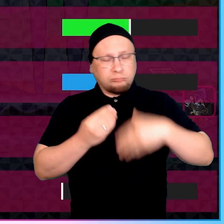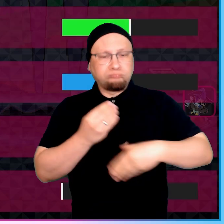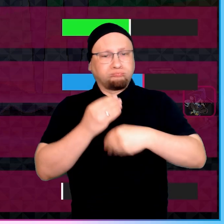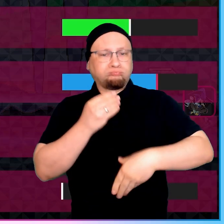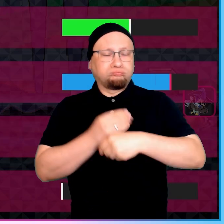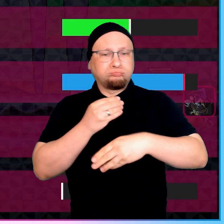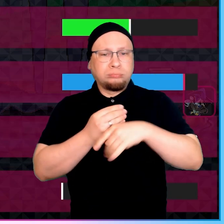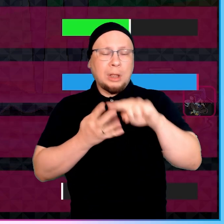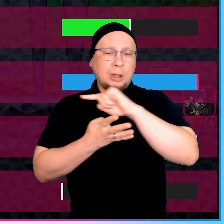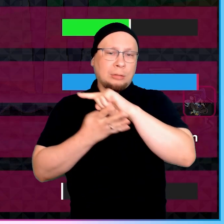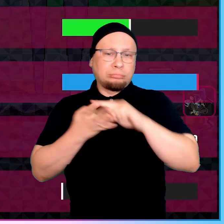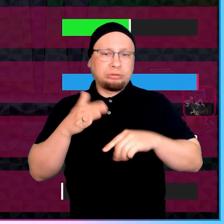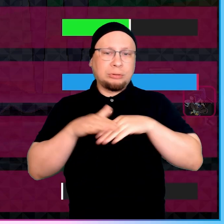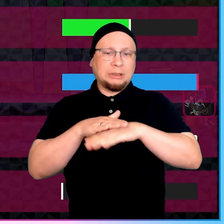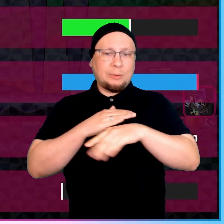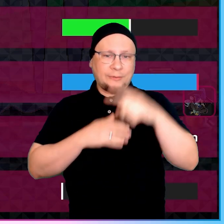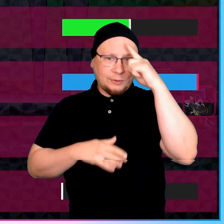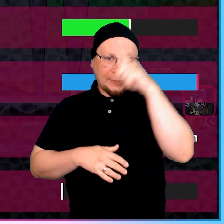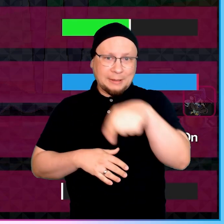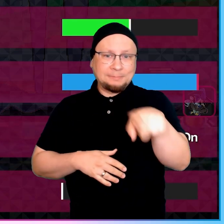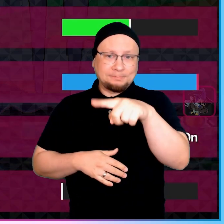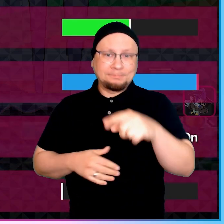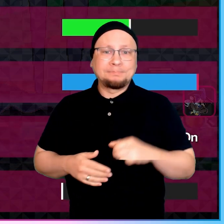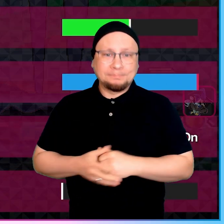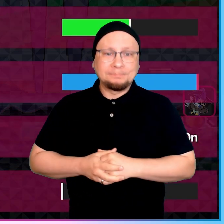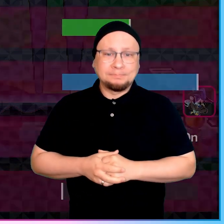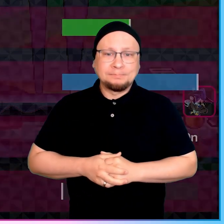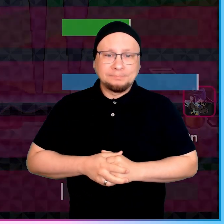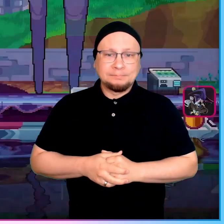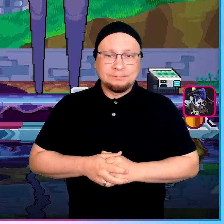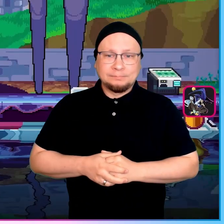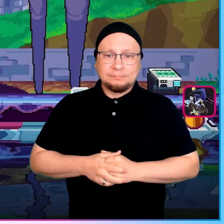features to make Elsie as accessible as possible to anyone who wants to play.